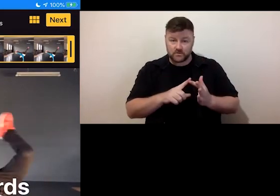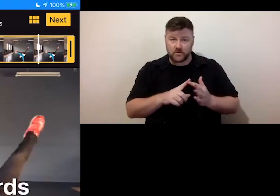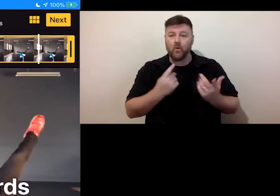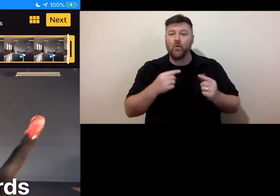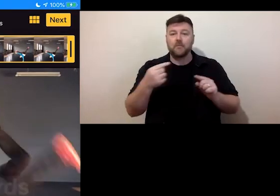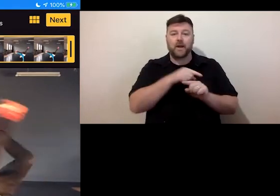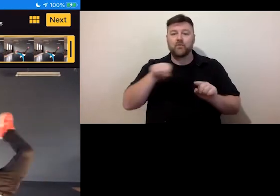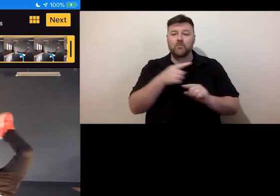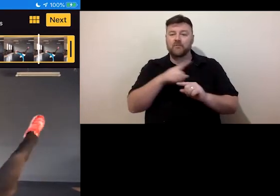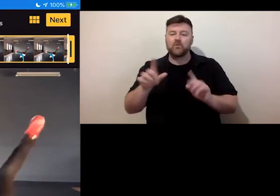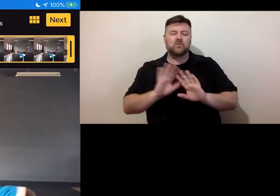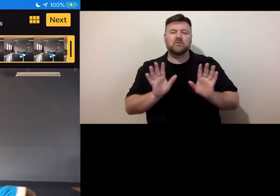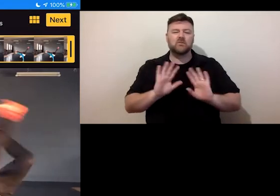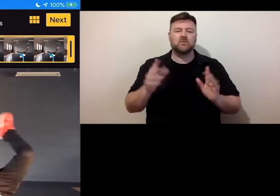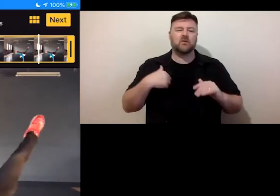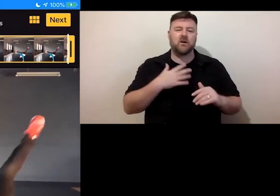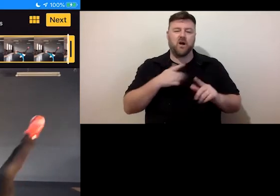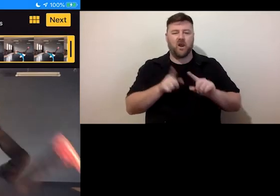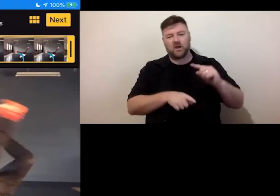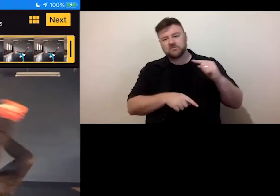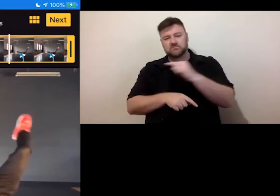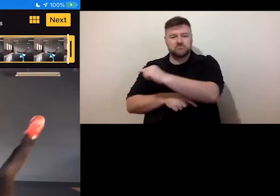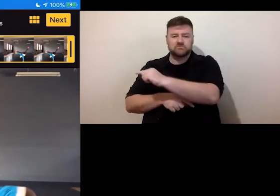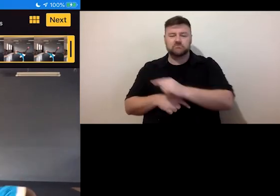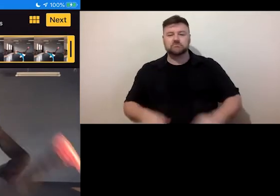reset.